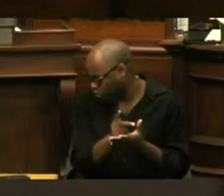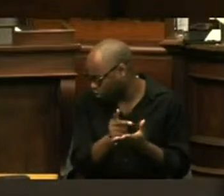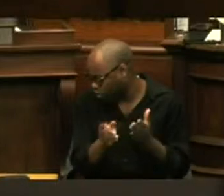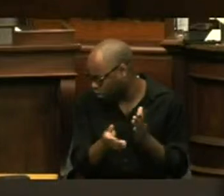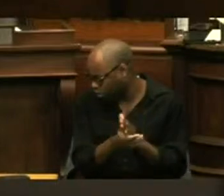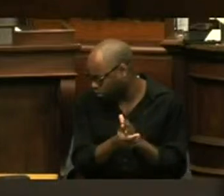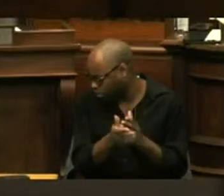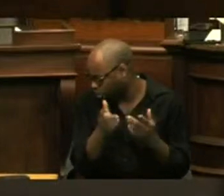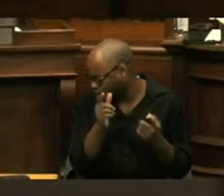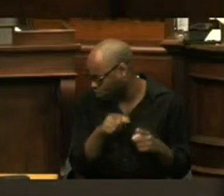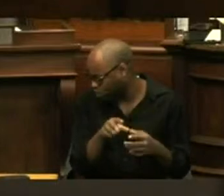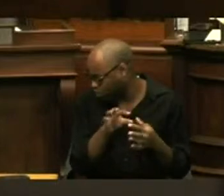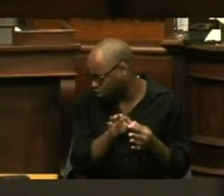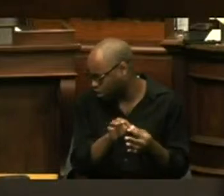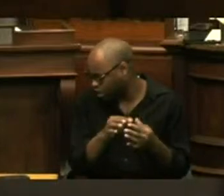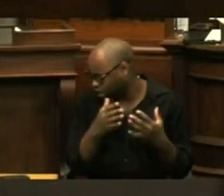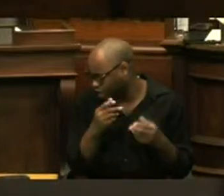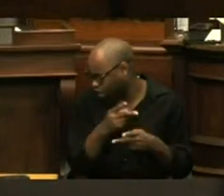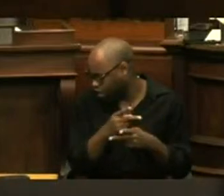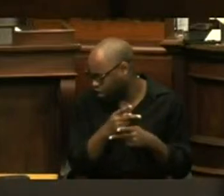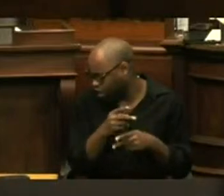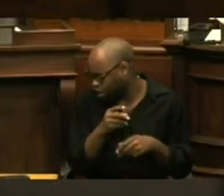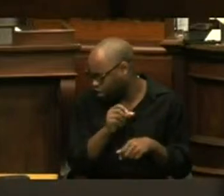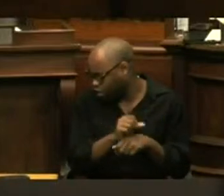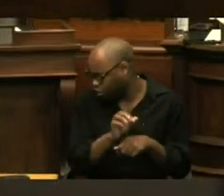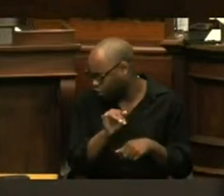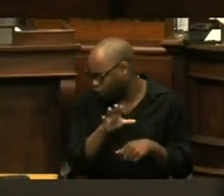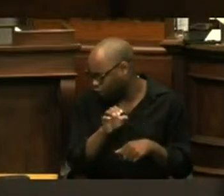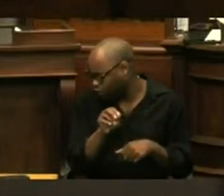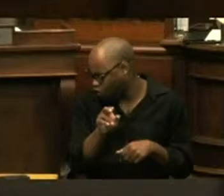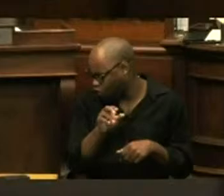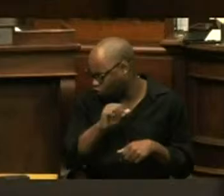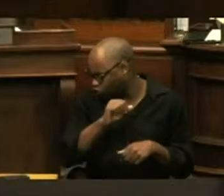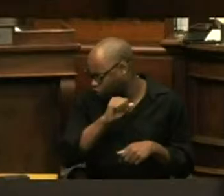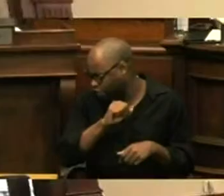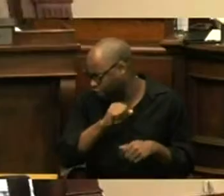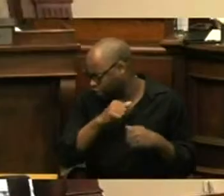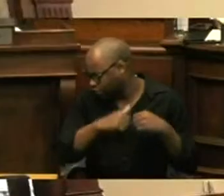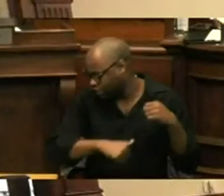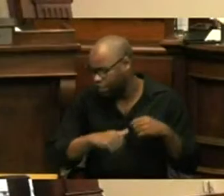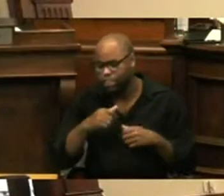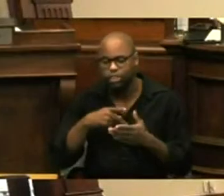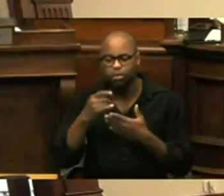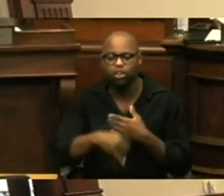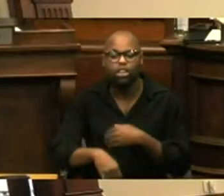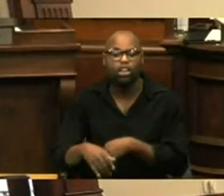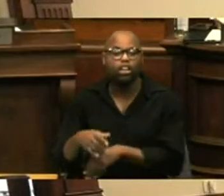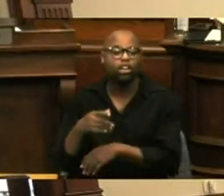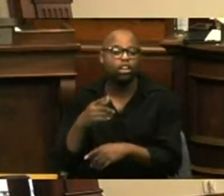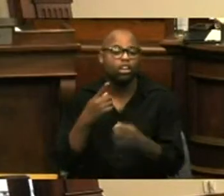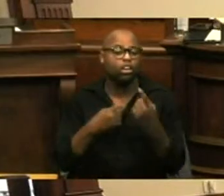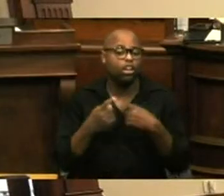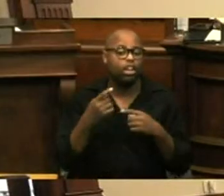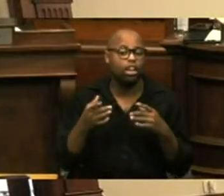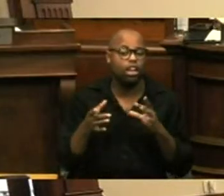the health Care Workforce Resiliency Resiliency Project. Any questions, comments, or